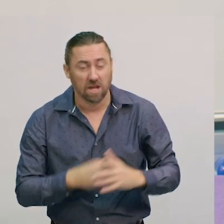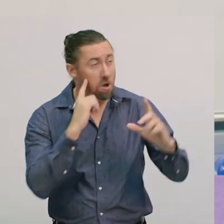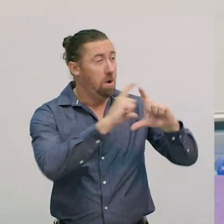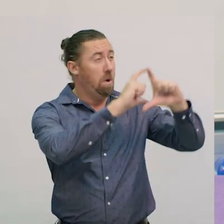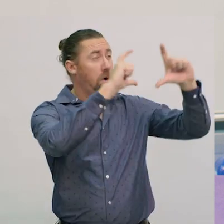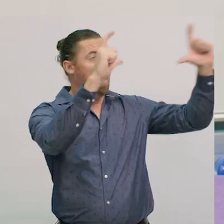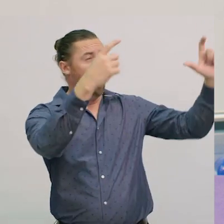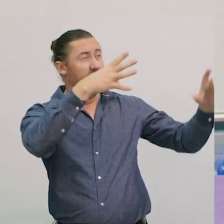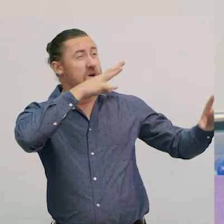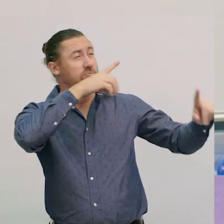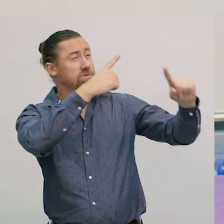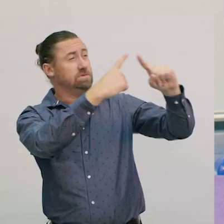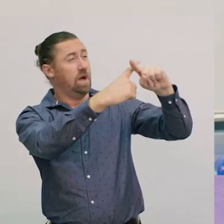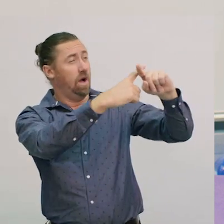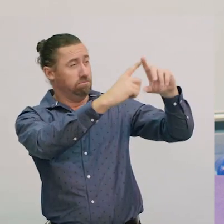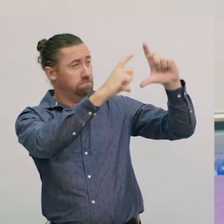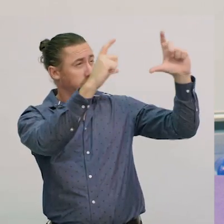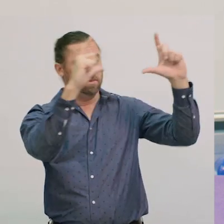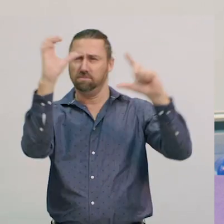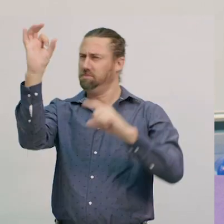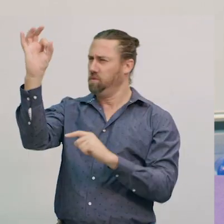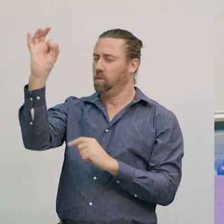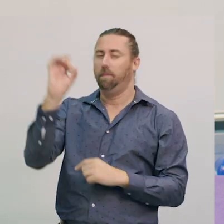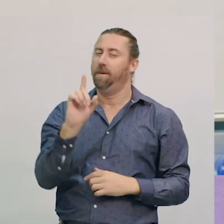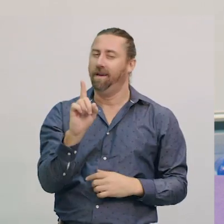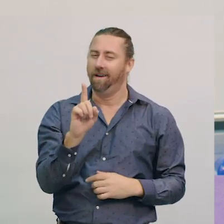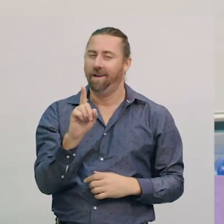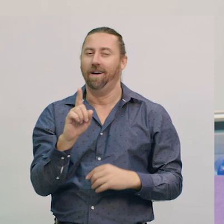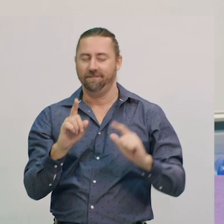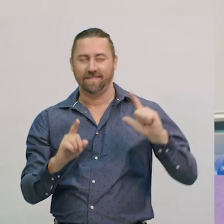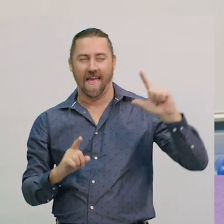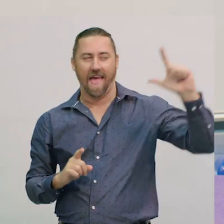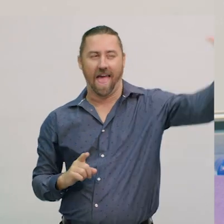it appears to be the same size, because it is much further away.